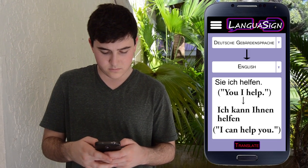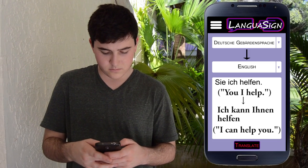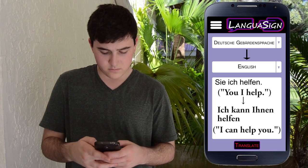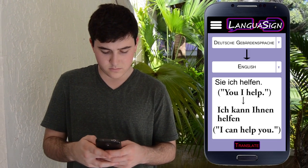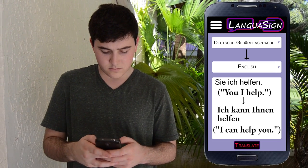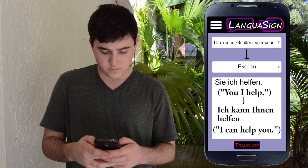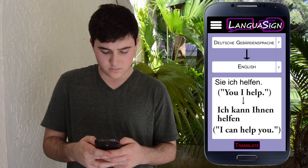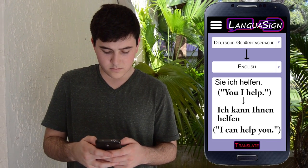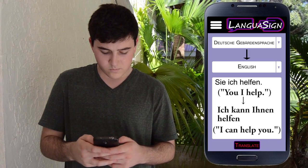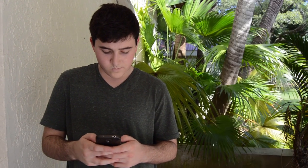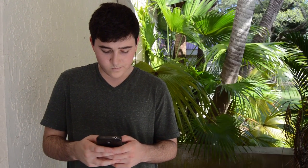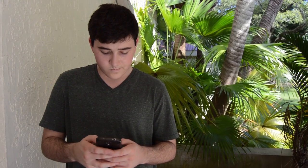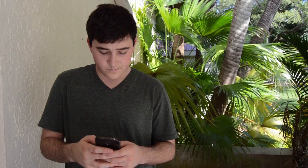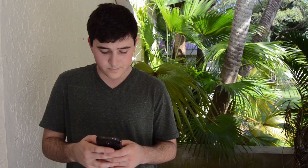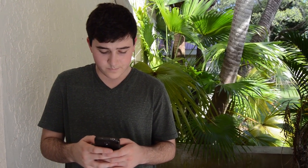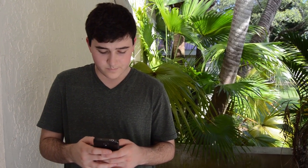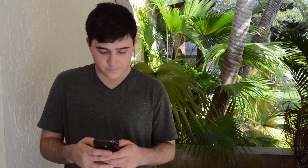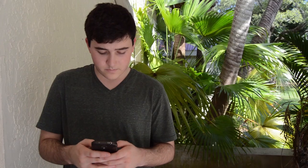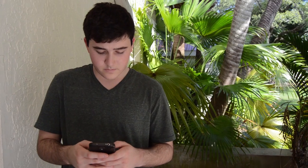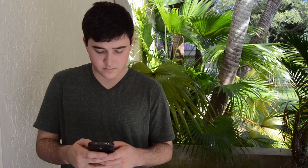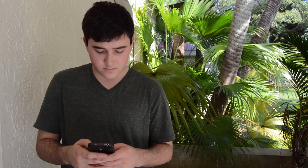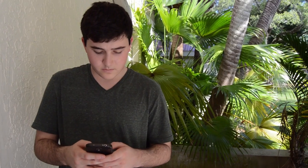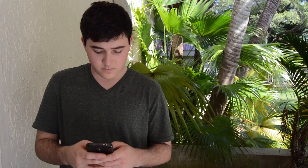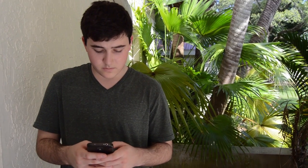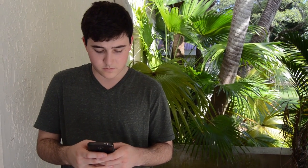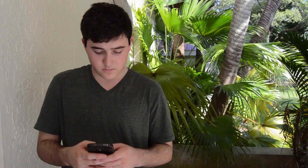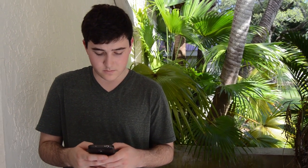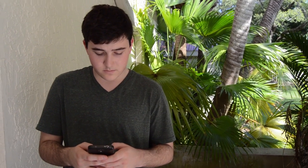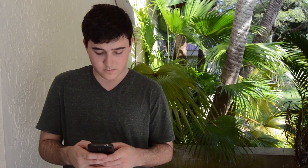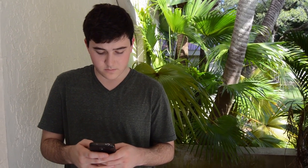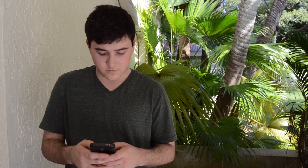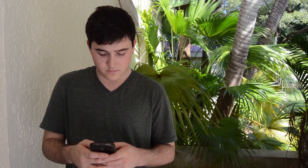language of their choice. The primary input for LanguaSign would come in the form of video;